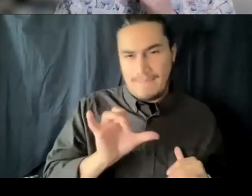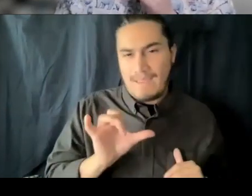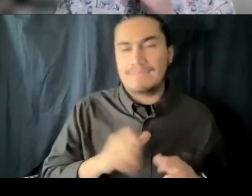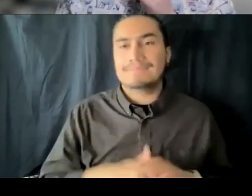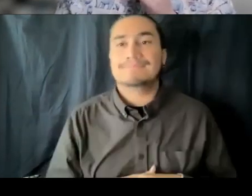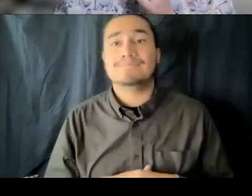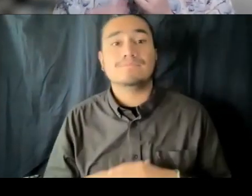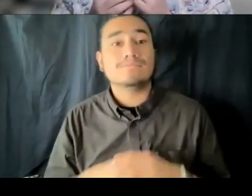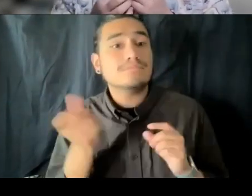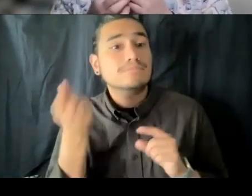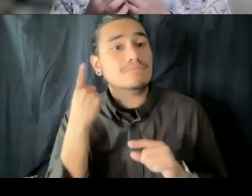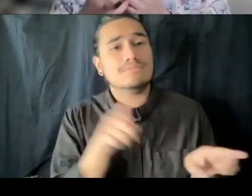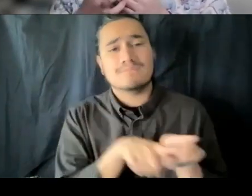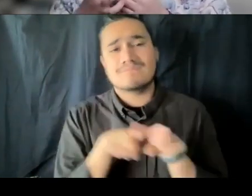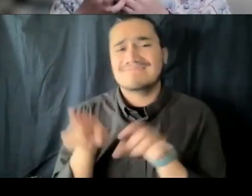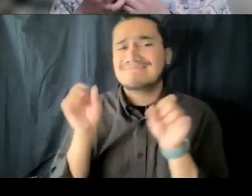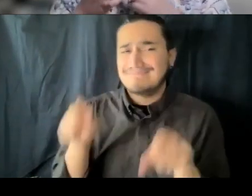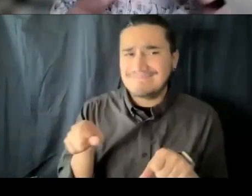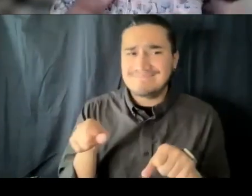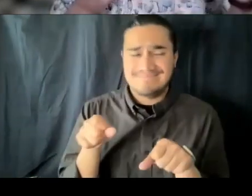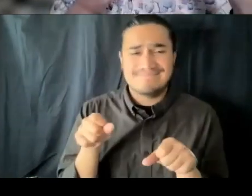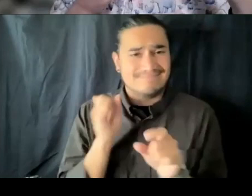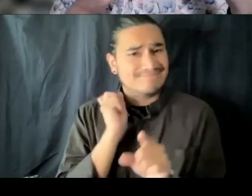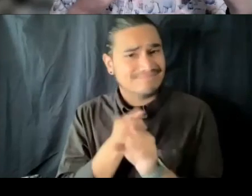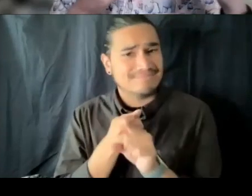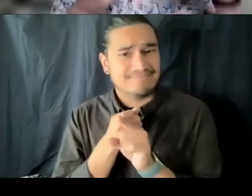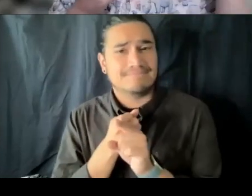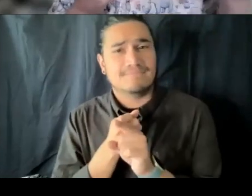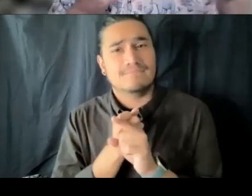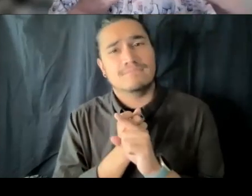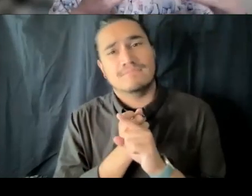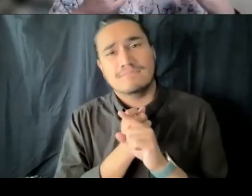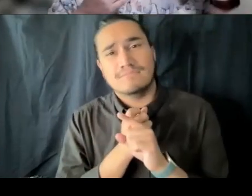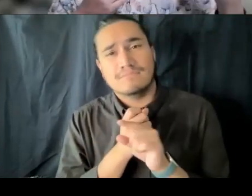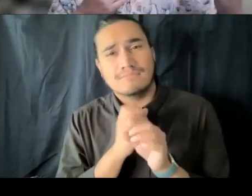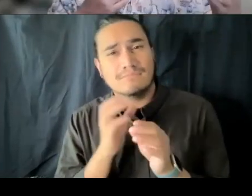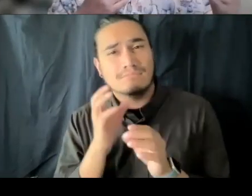and it can have a lot of effect on the parts of our brain